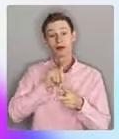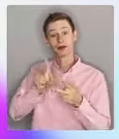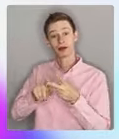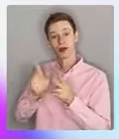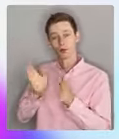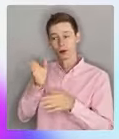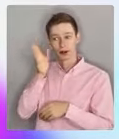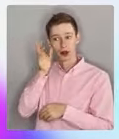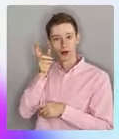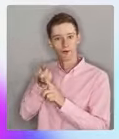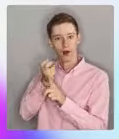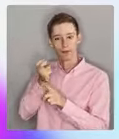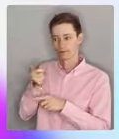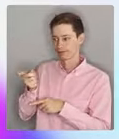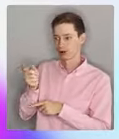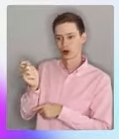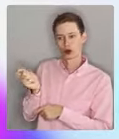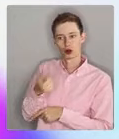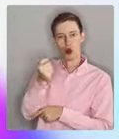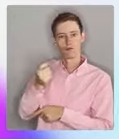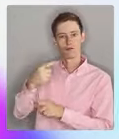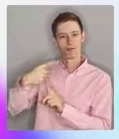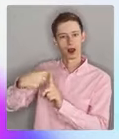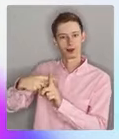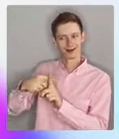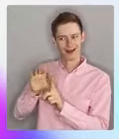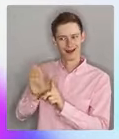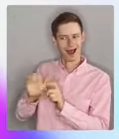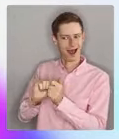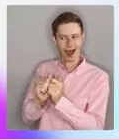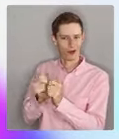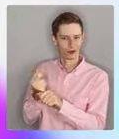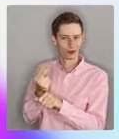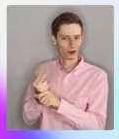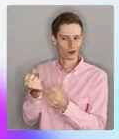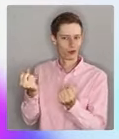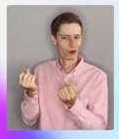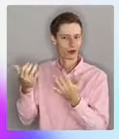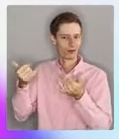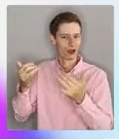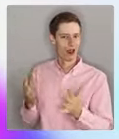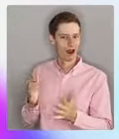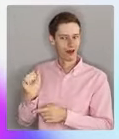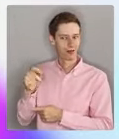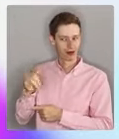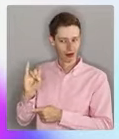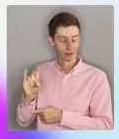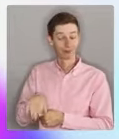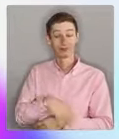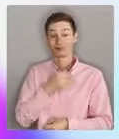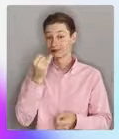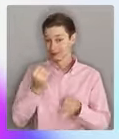Then, we'll hear from the developers of GOLF+ about how they've integrated our multiplayer APIs. And finally, I'll come back